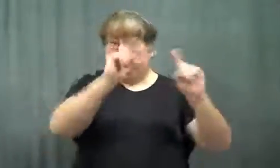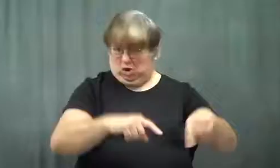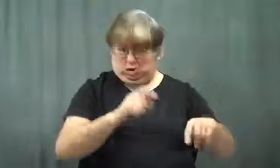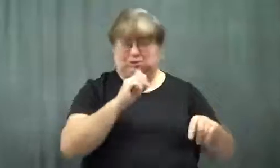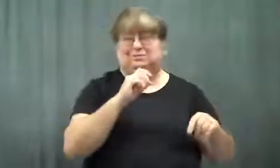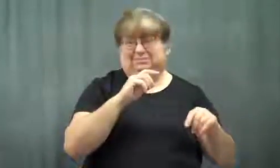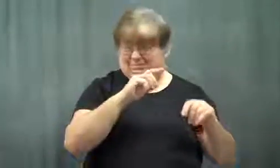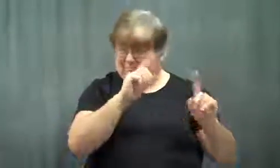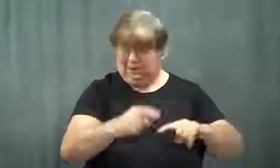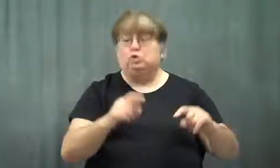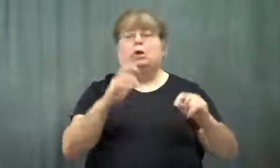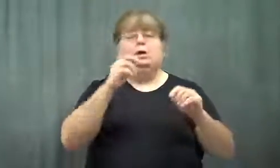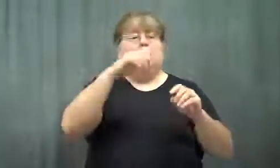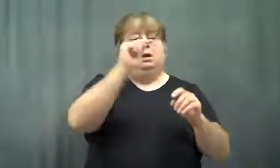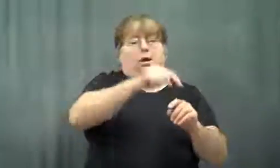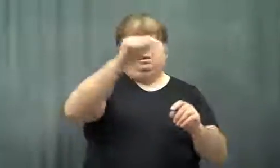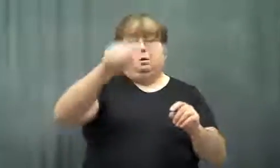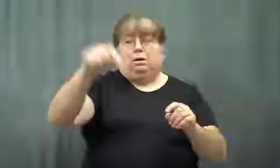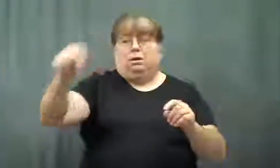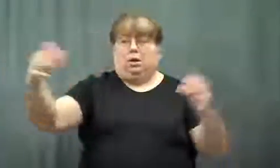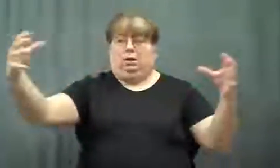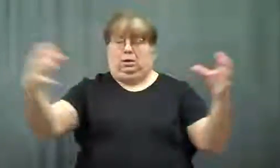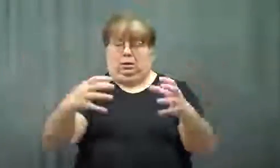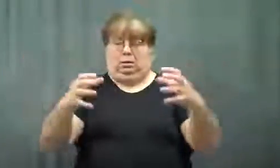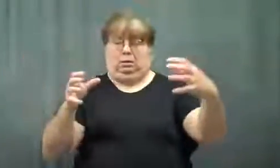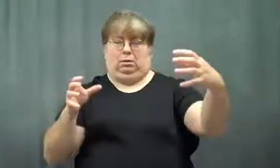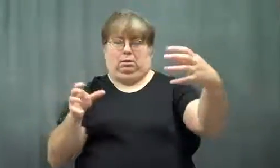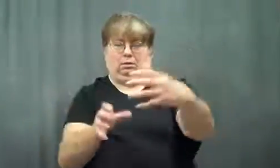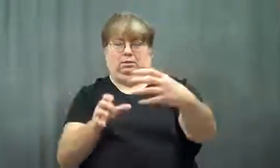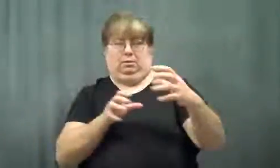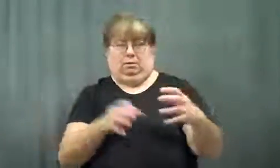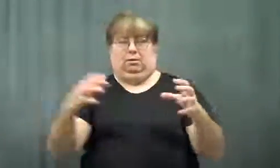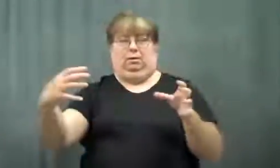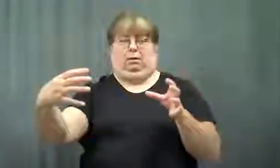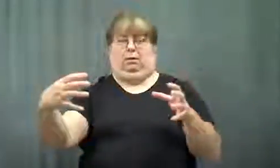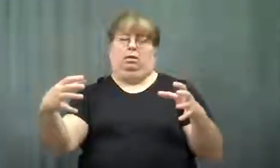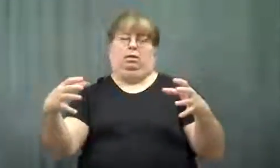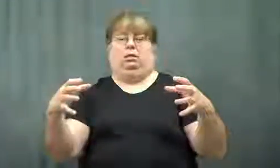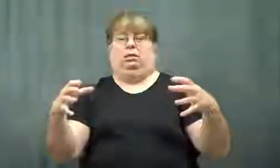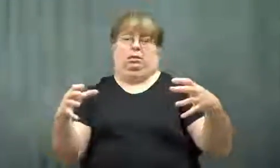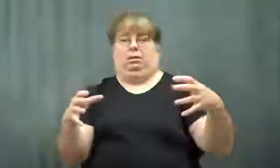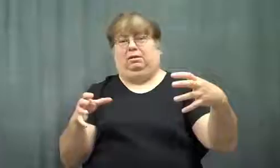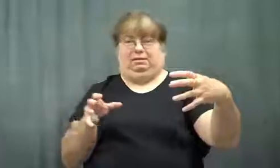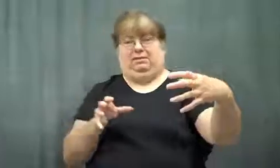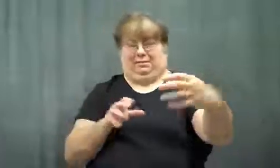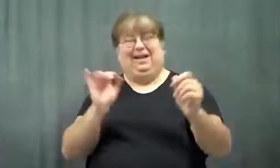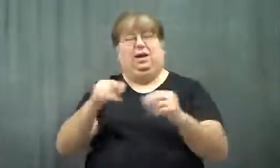It starts with a thunder storm, then several cluster and rotate